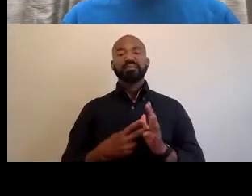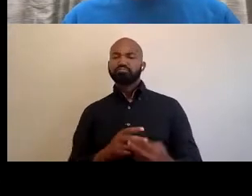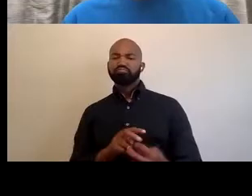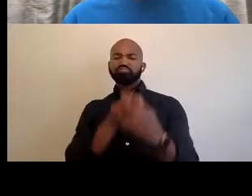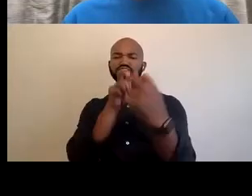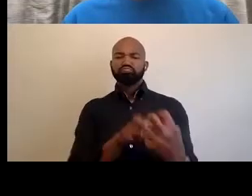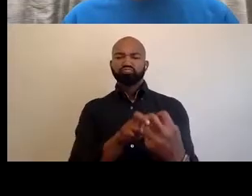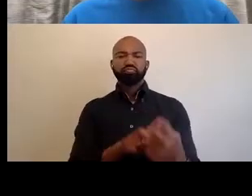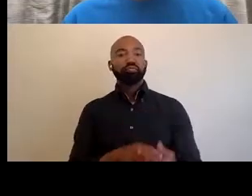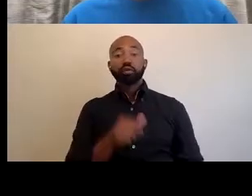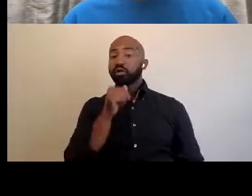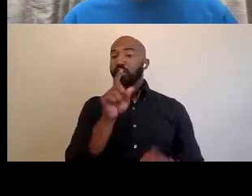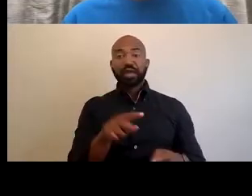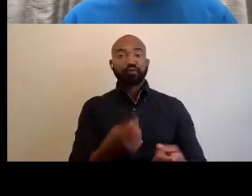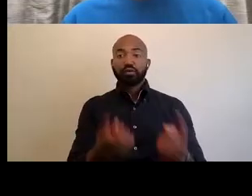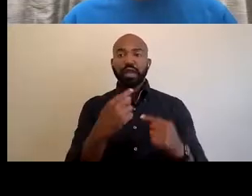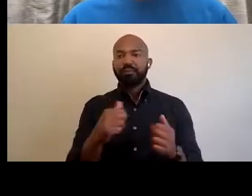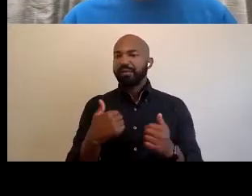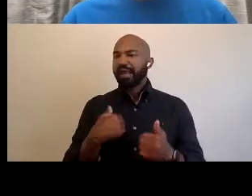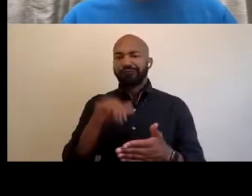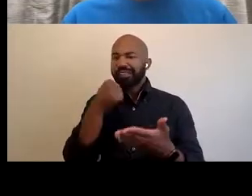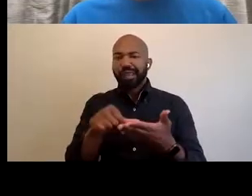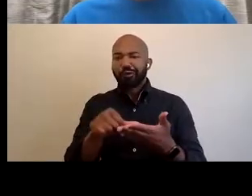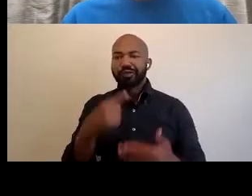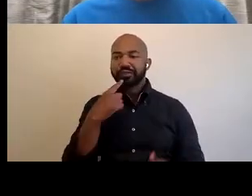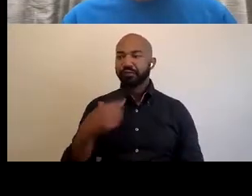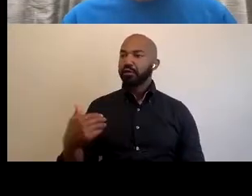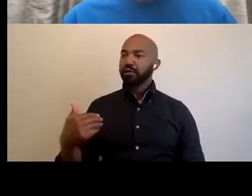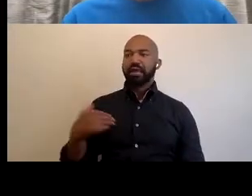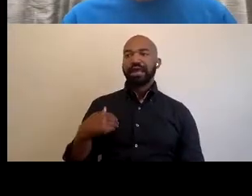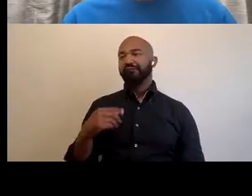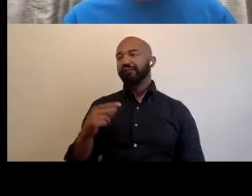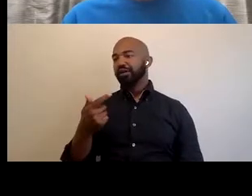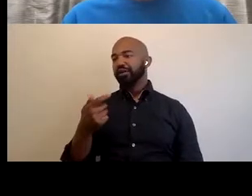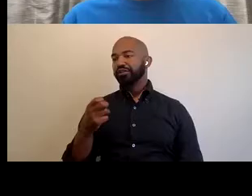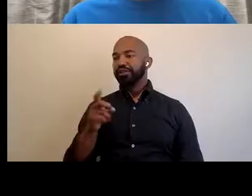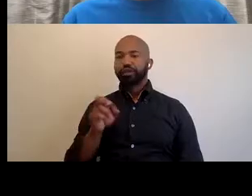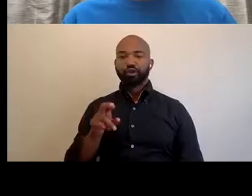You don't need to come in with a letter stating that you have gender dysphoria or that you should be started on HRT.